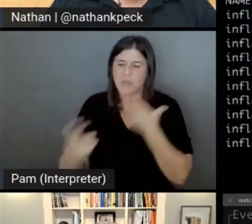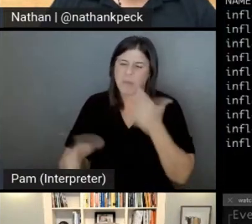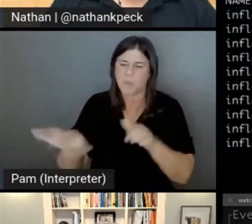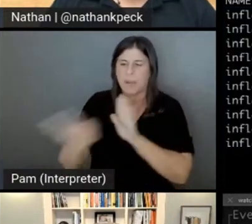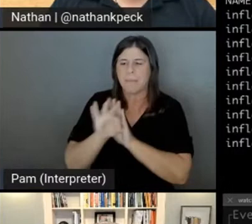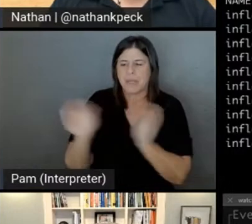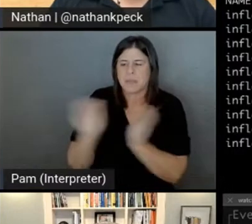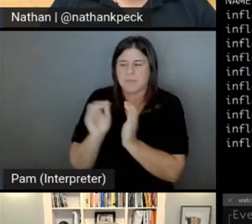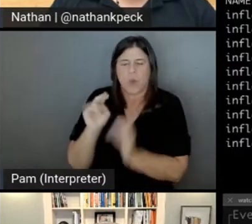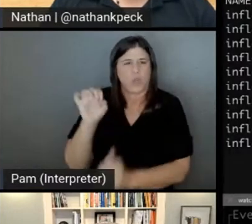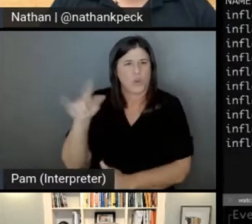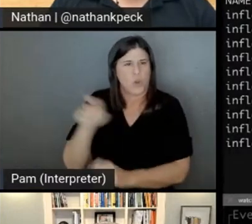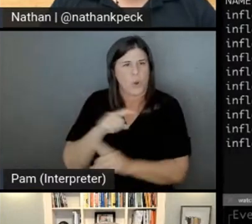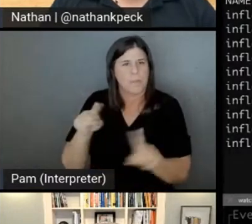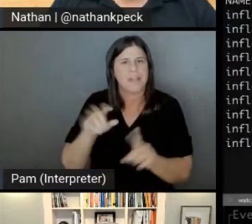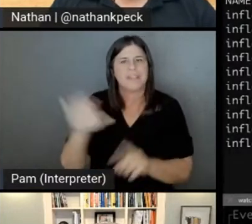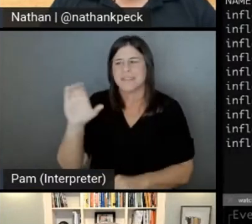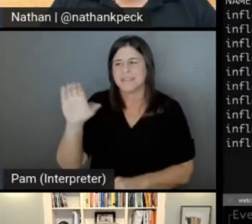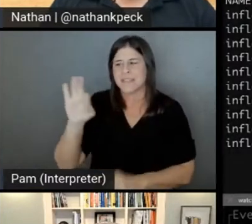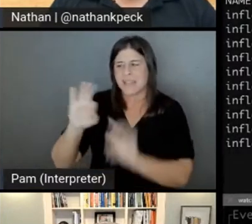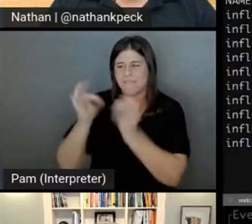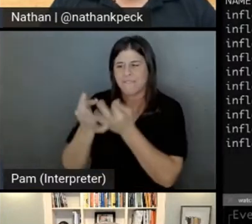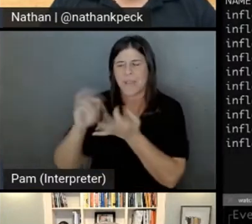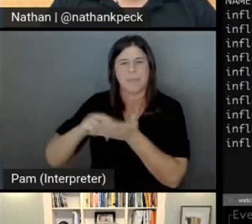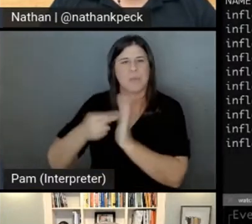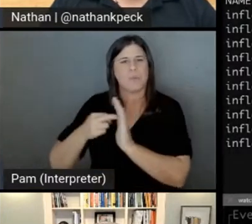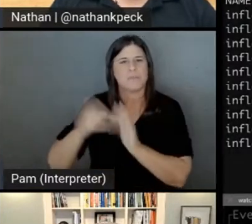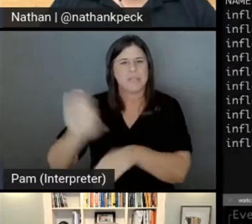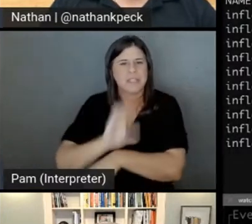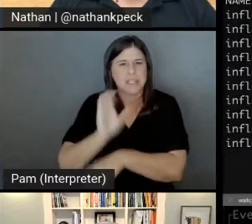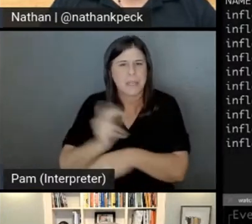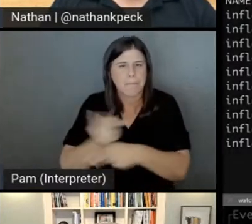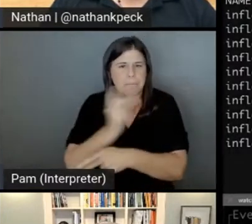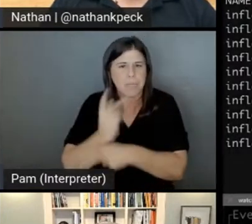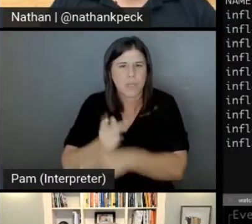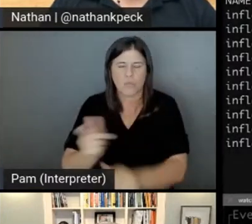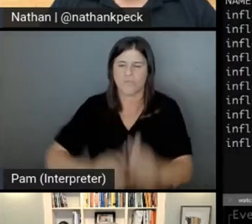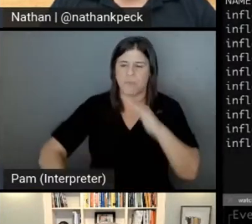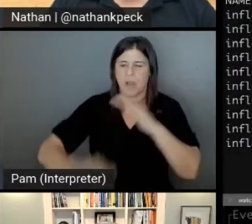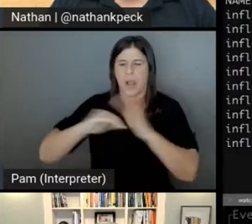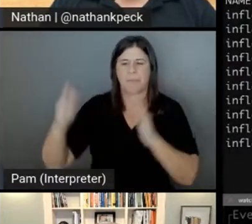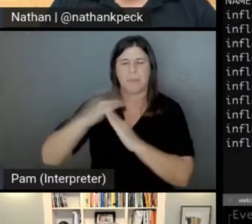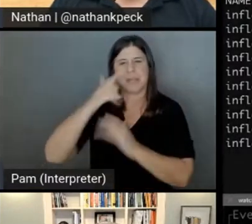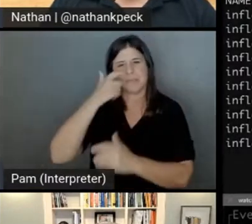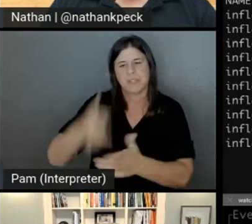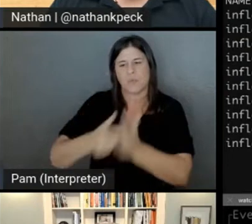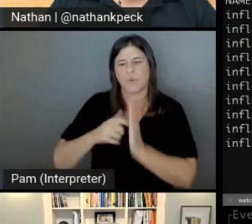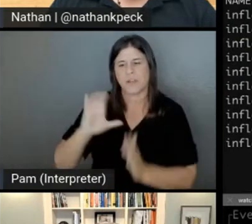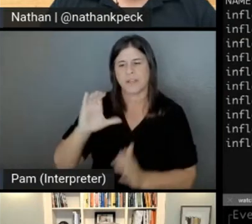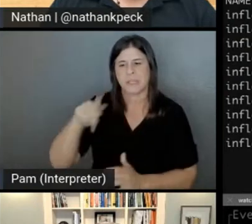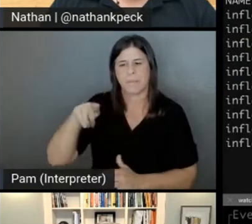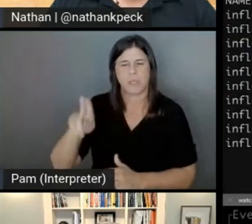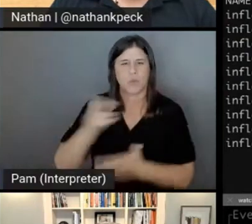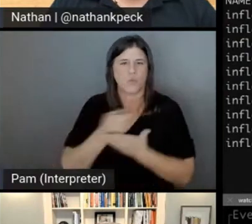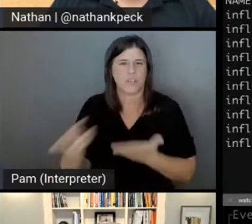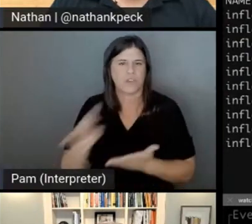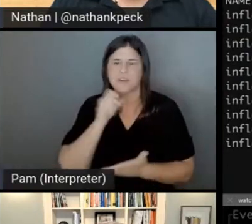And it's the C family which has compute optimized. This is because it's requiring CPU resources. It doesn't require any memory. If we need this a memory,